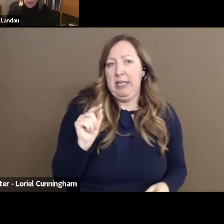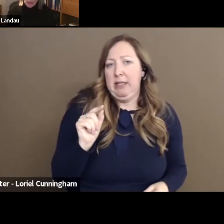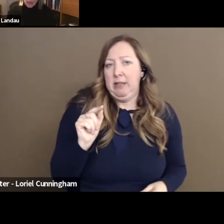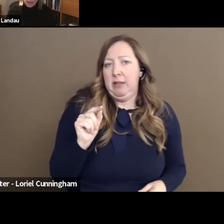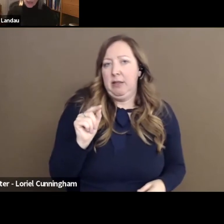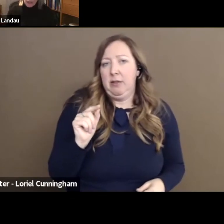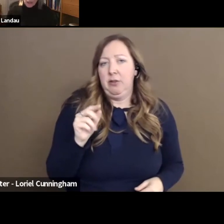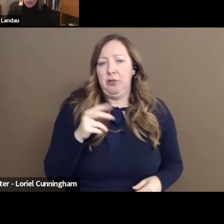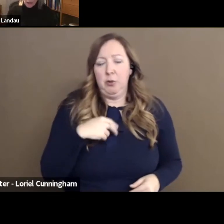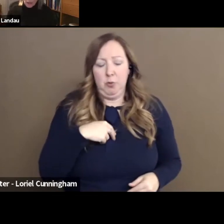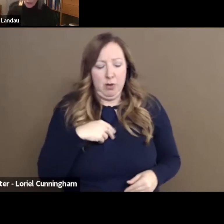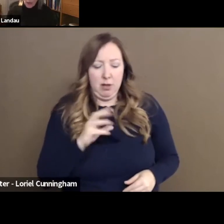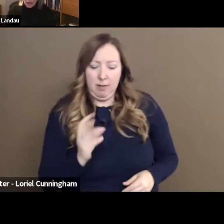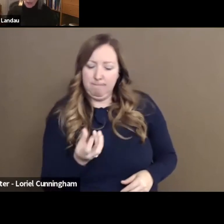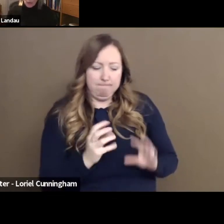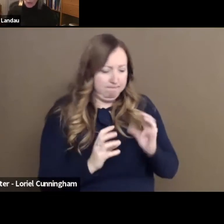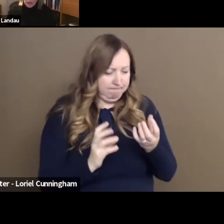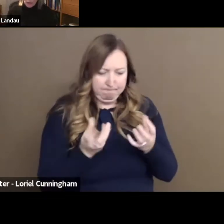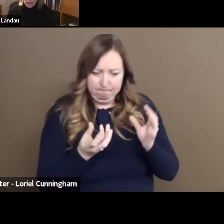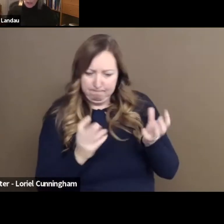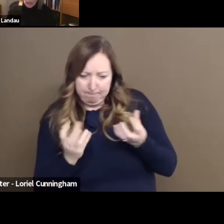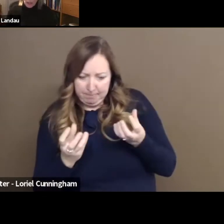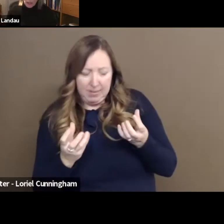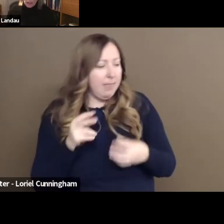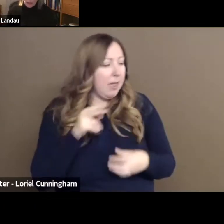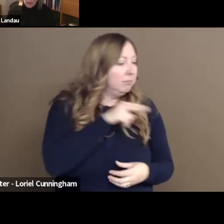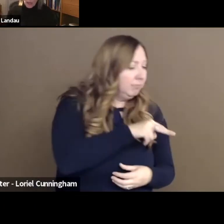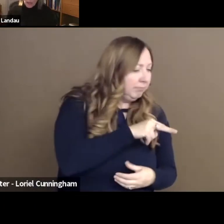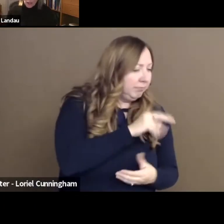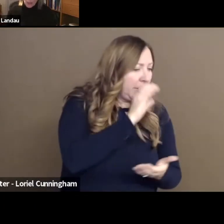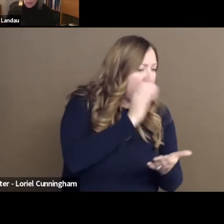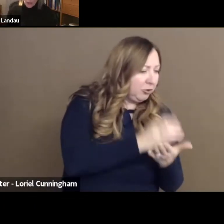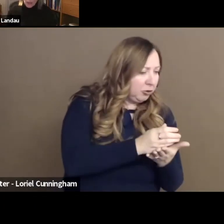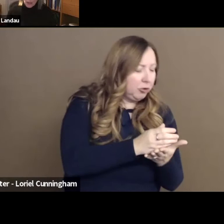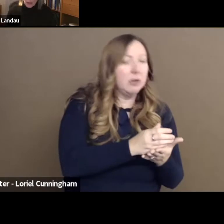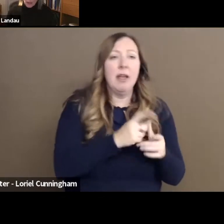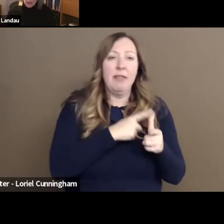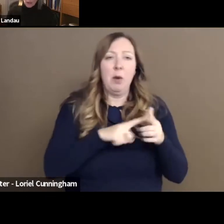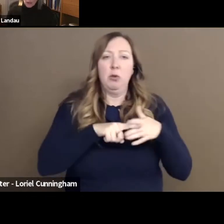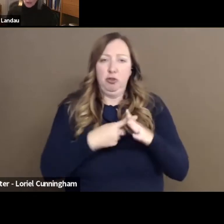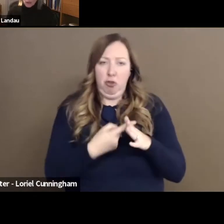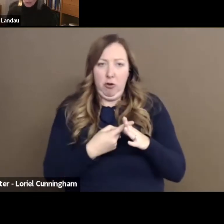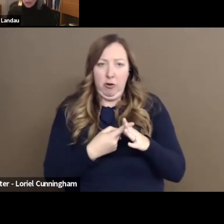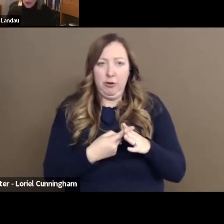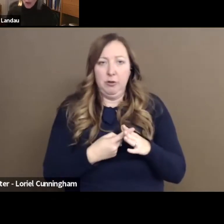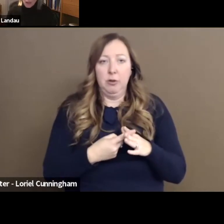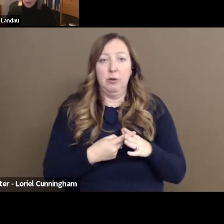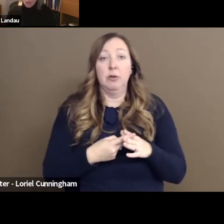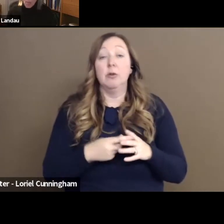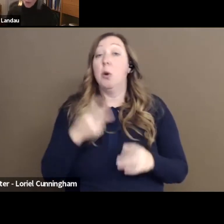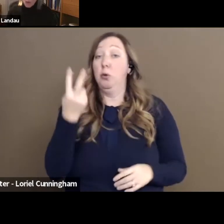design and now she's going to start and what you'll see is that she puts